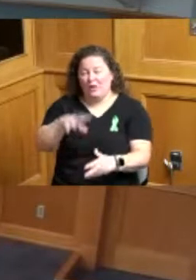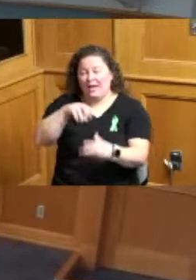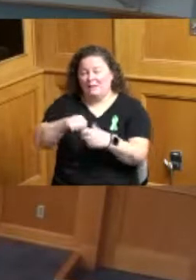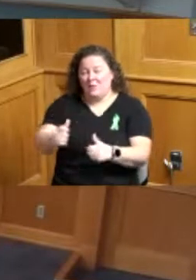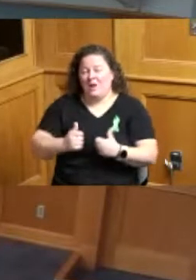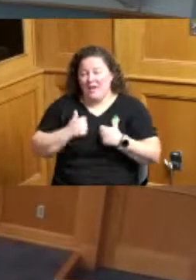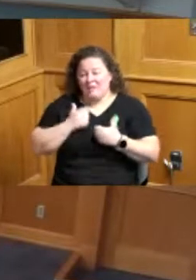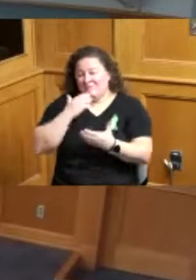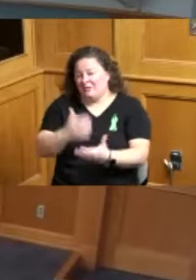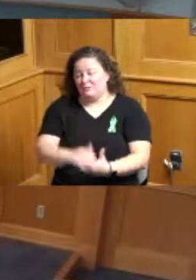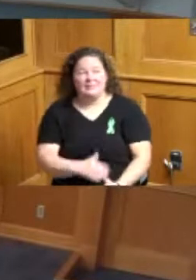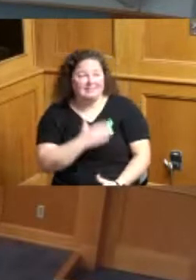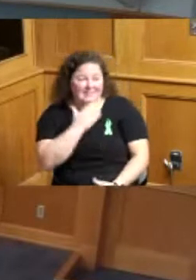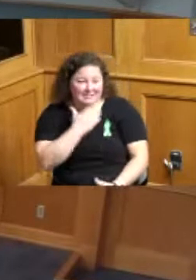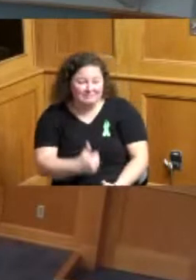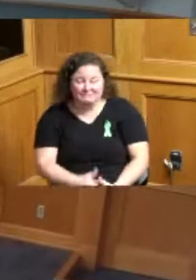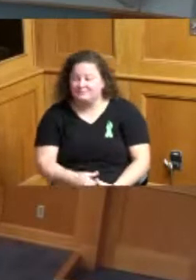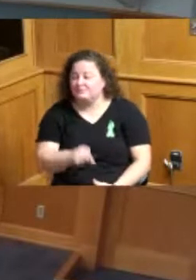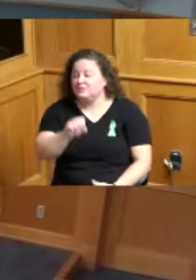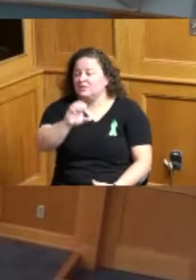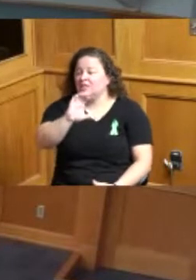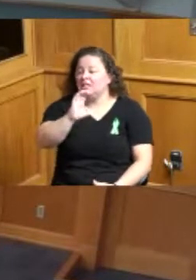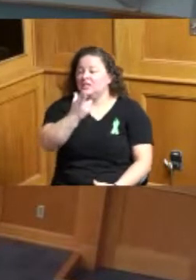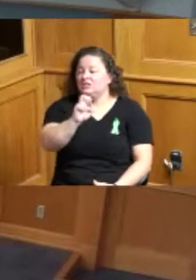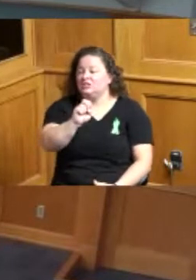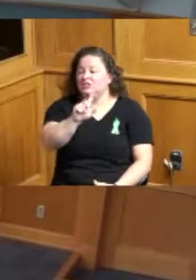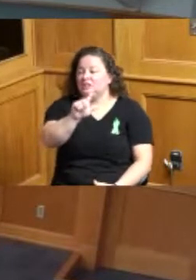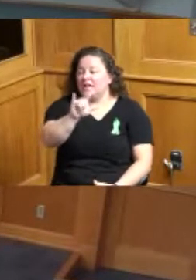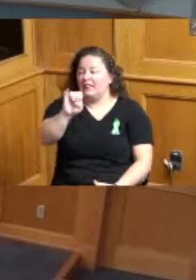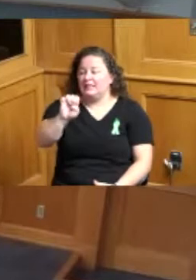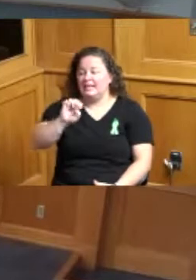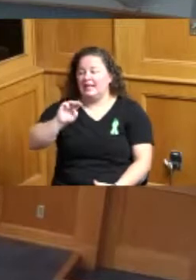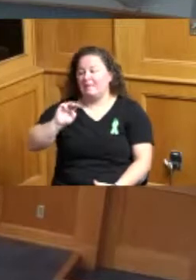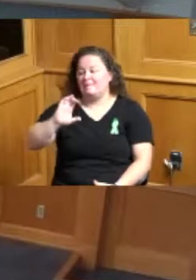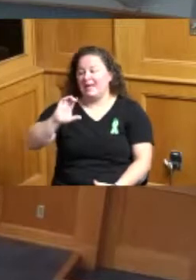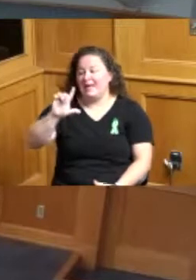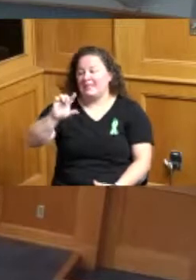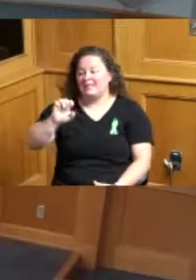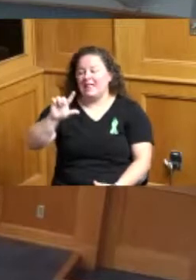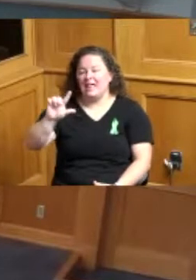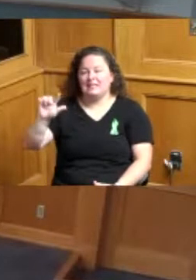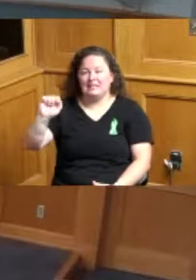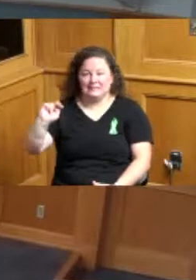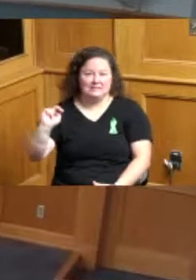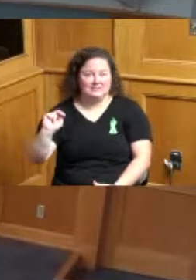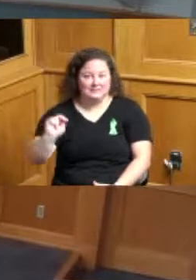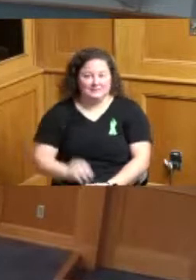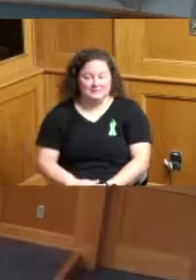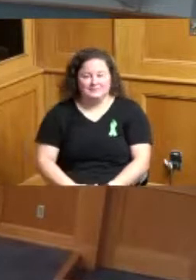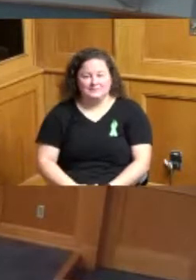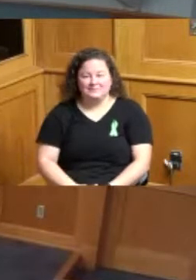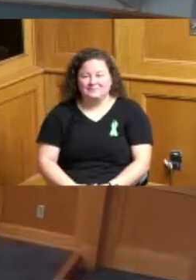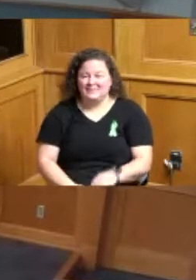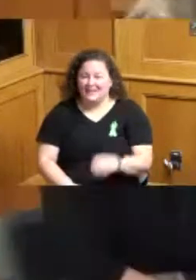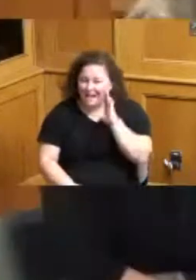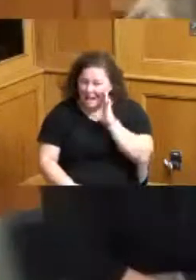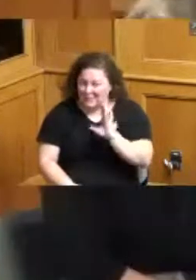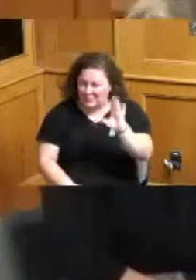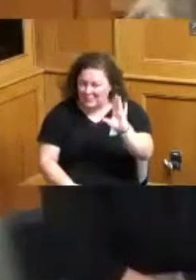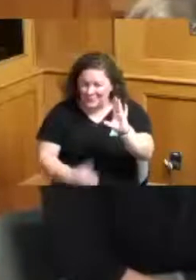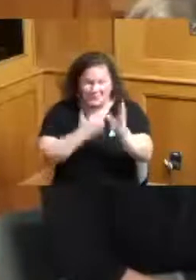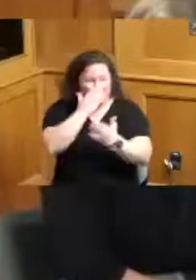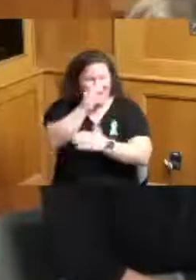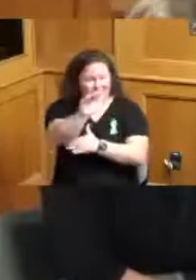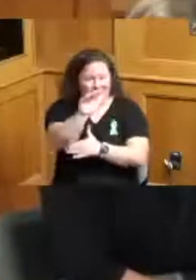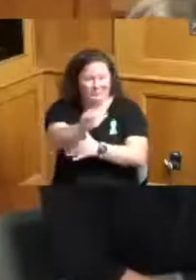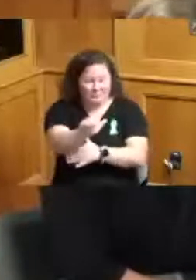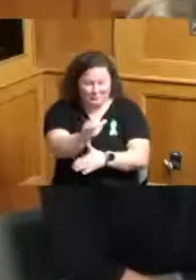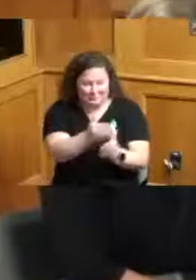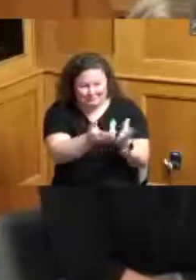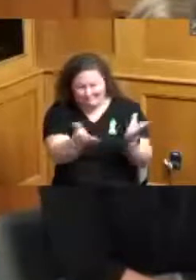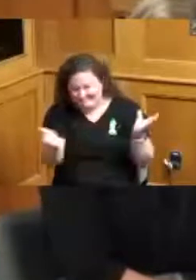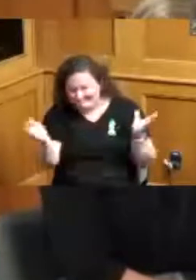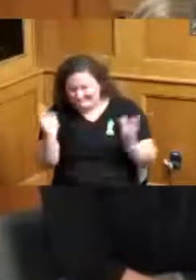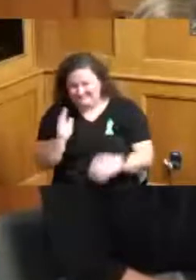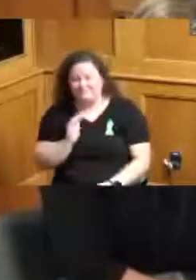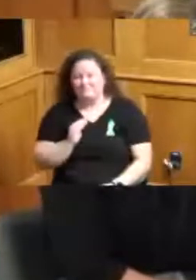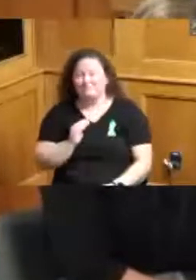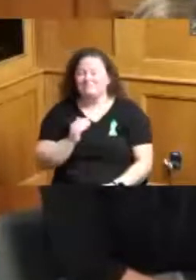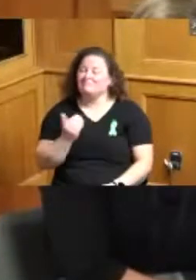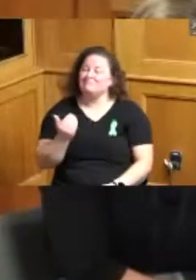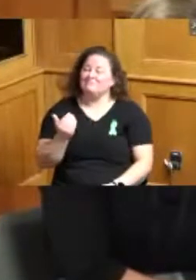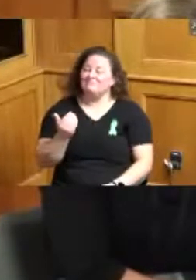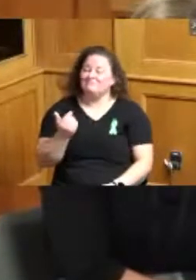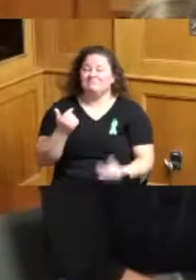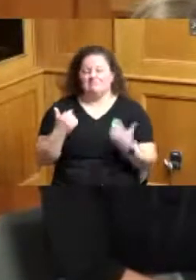Shelley okay thank you yes sure hi good afternoon Commissioners my name is Shelley McClellan I'm